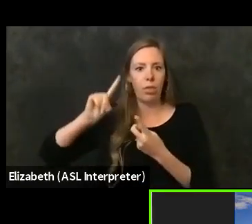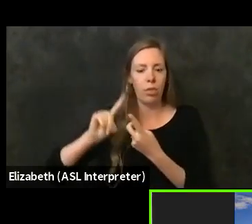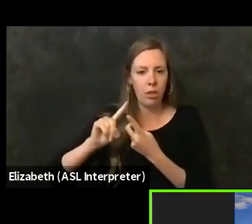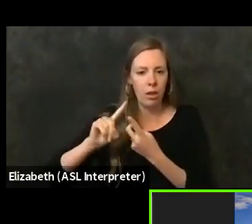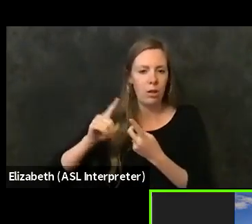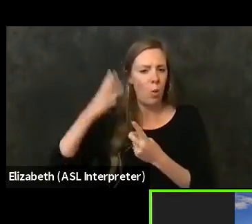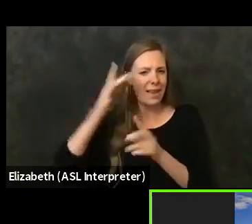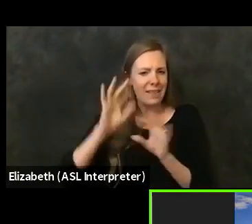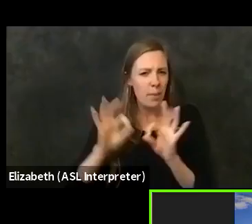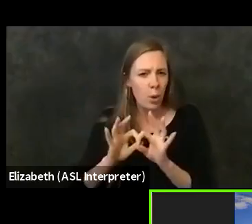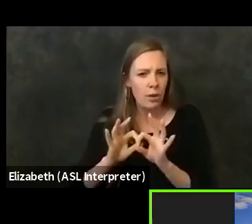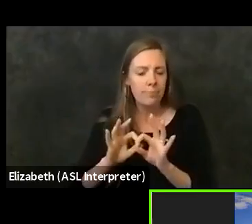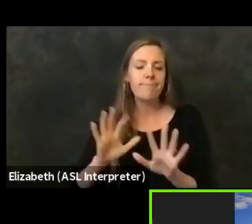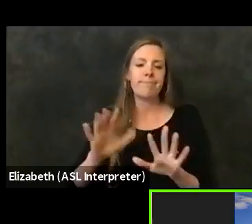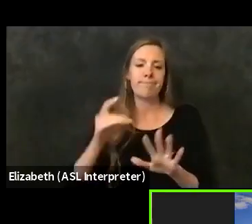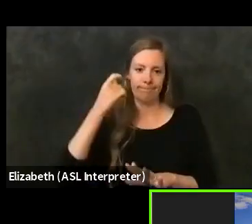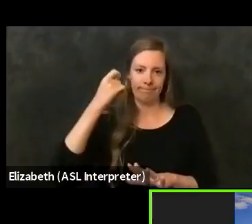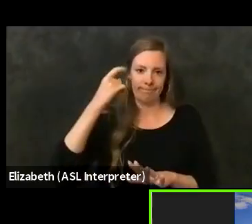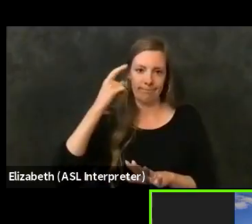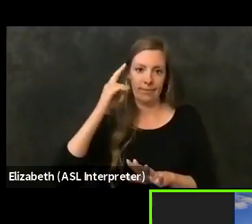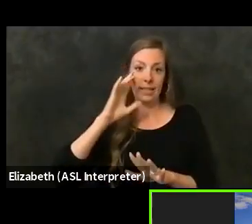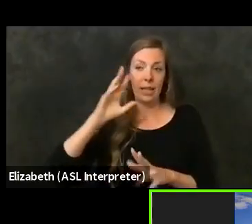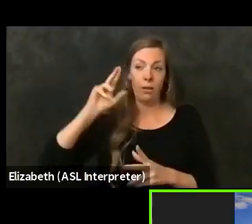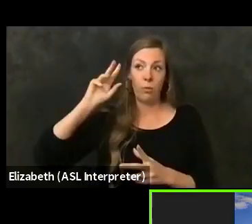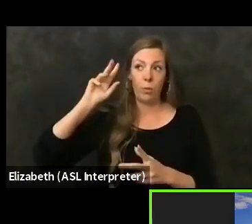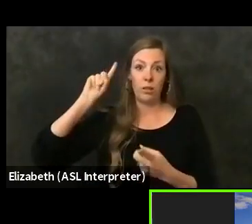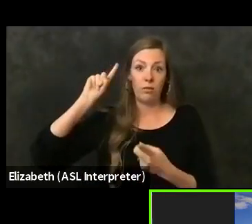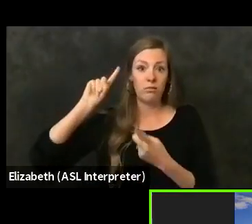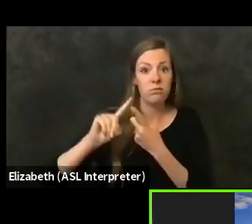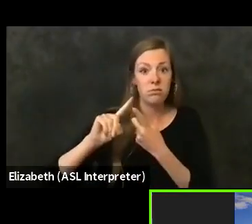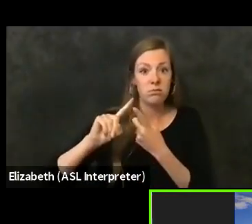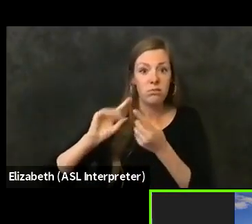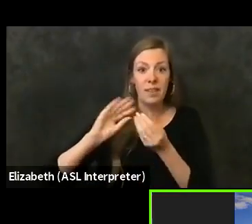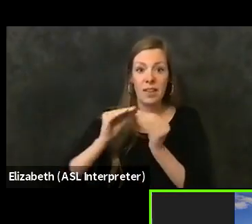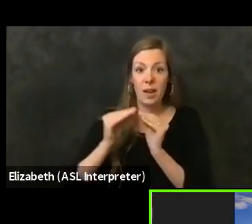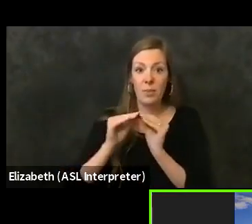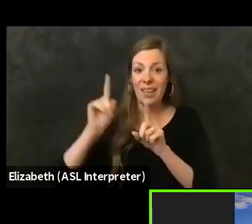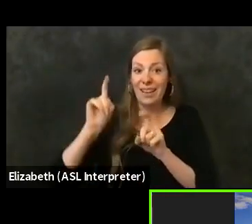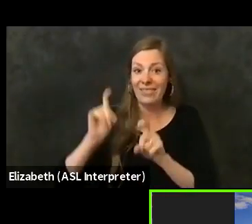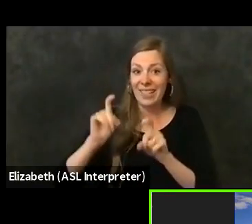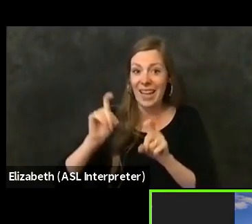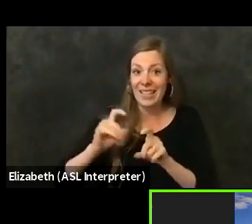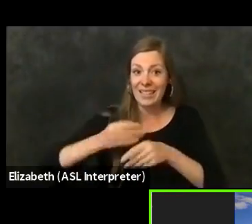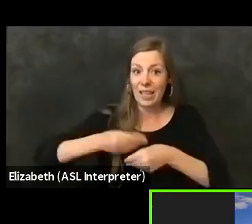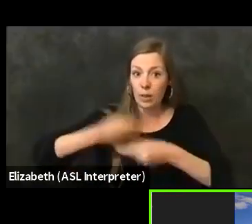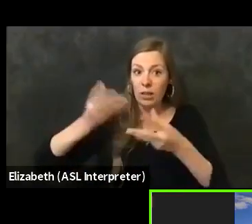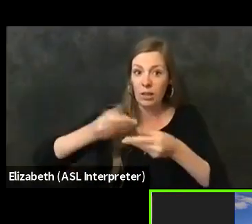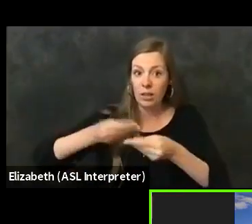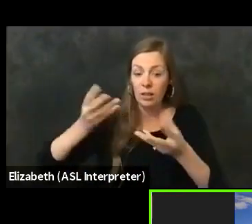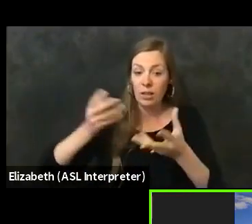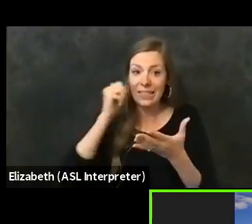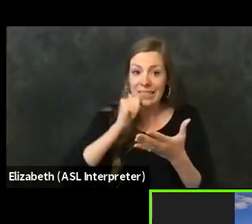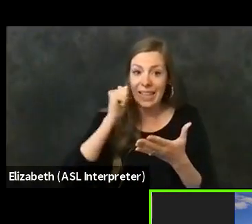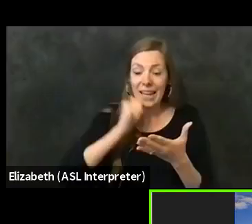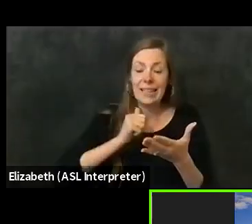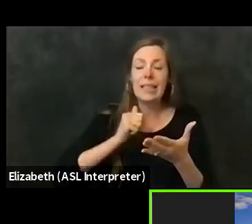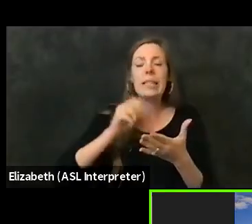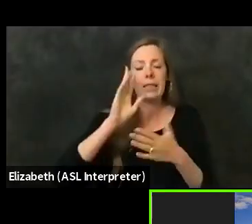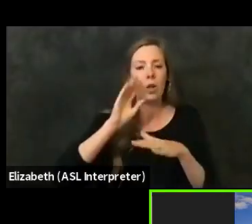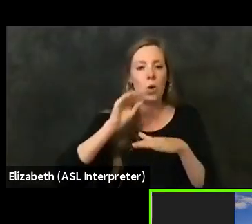Well, if we drop low in terms of the number of tests that are out there or that we're administering, then it affects the multiplier that the